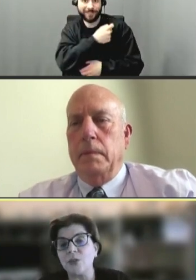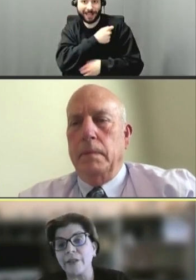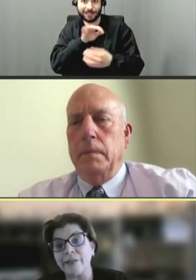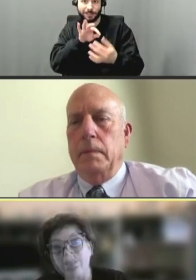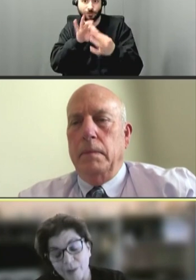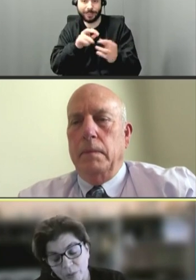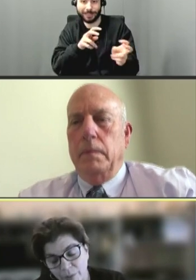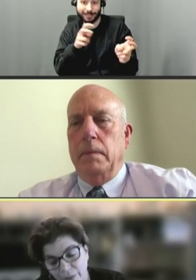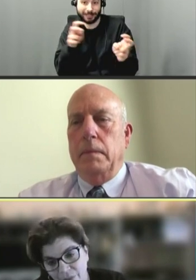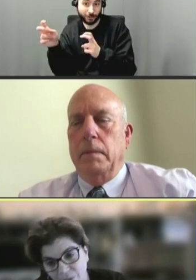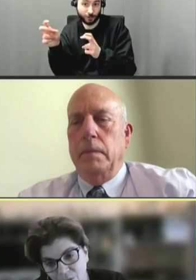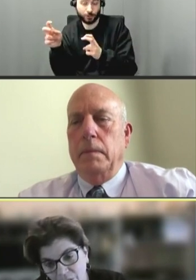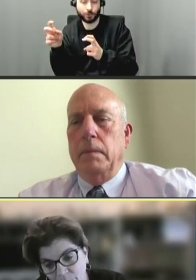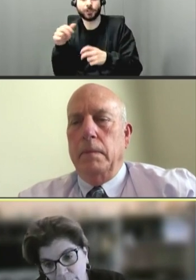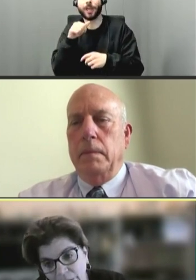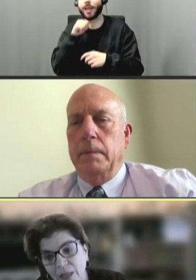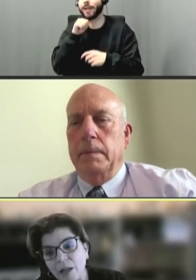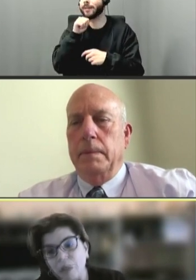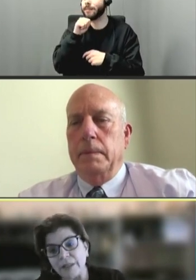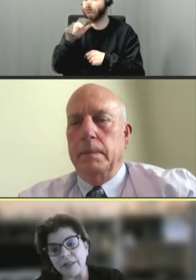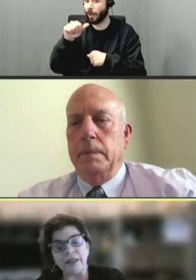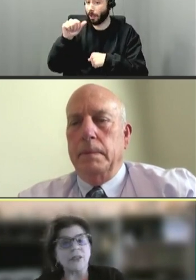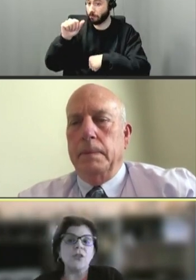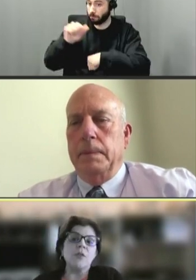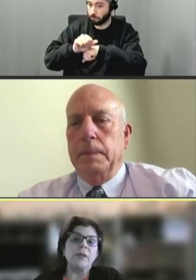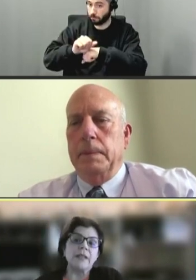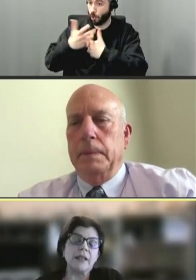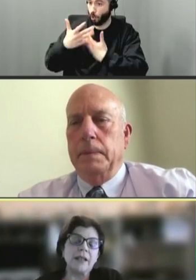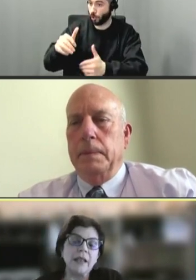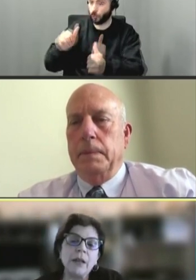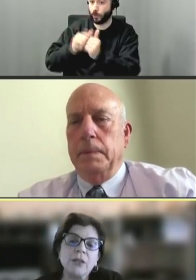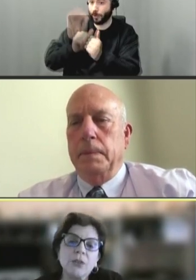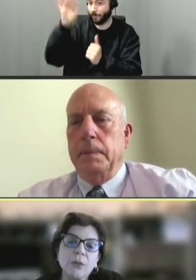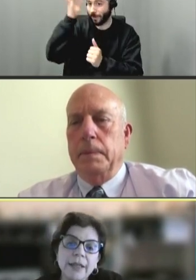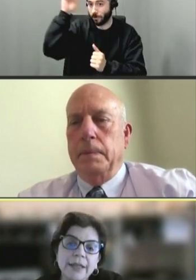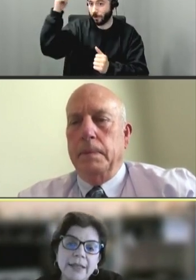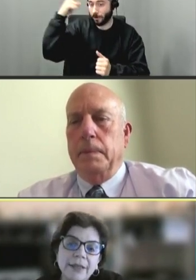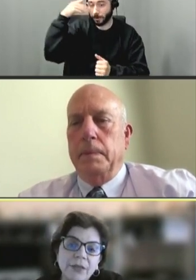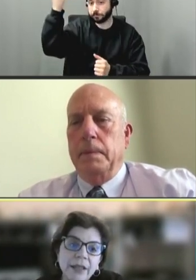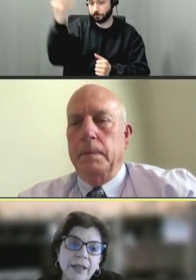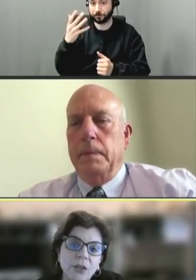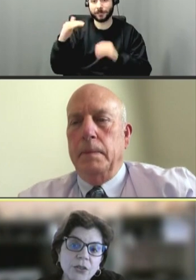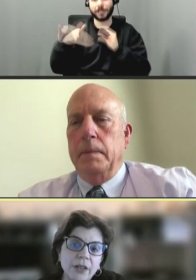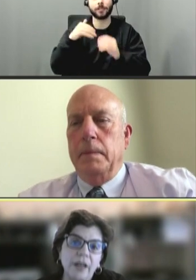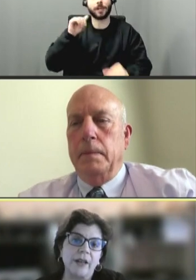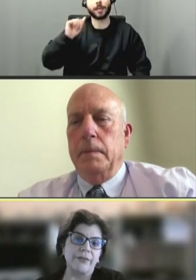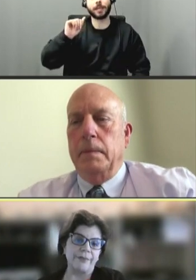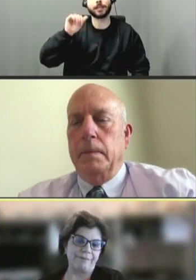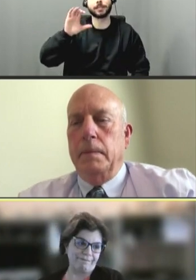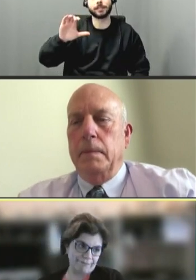and not employed by the federal government, please let us know. Please send an email to ACCB@HRSA.gov.